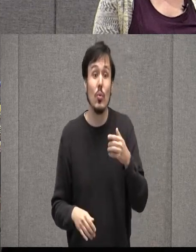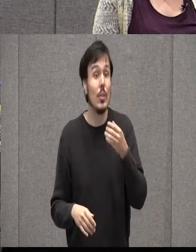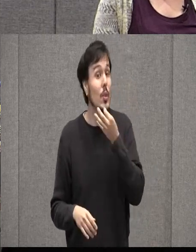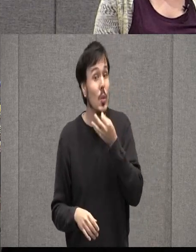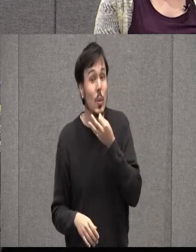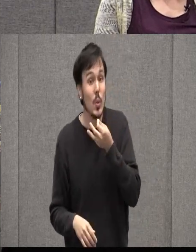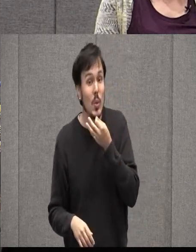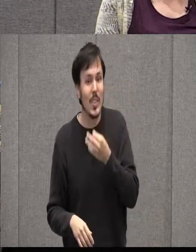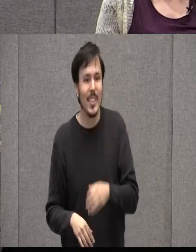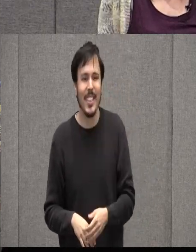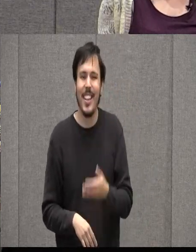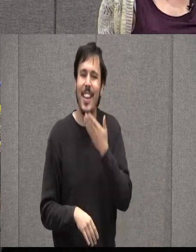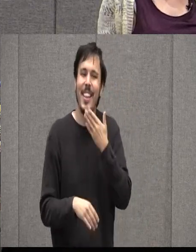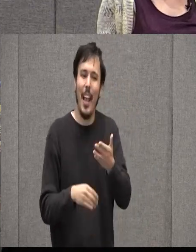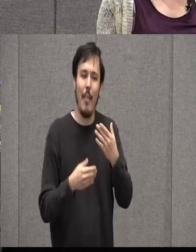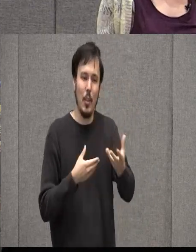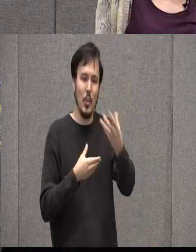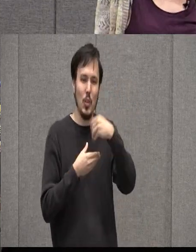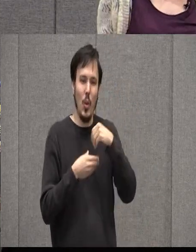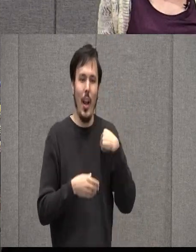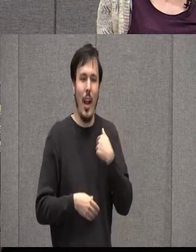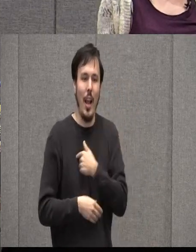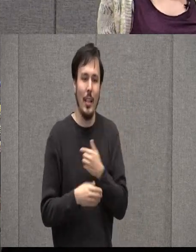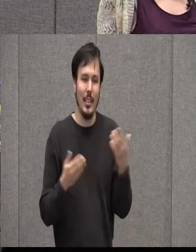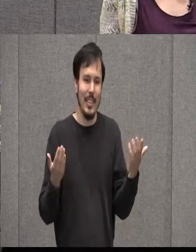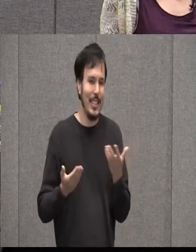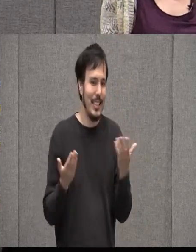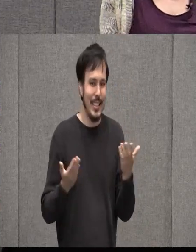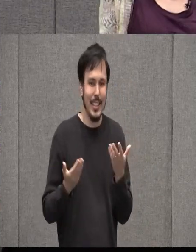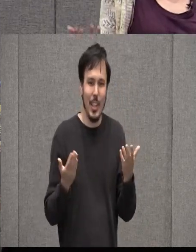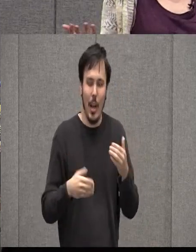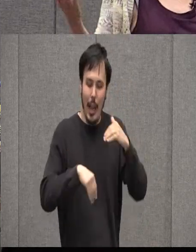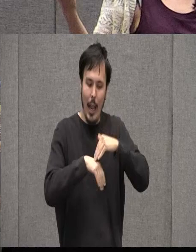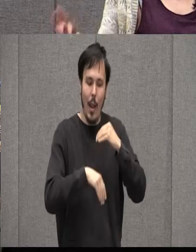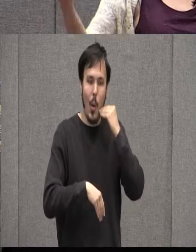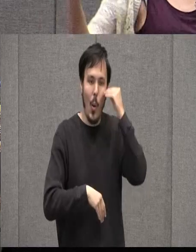Yes, thank you for joining us this whole time for "@Home with APS".